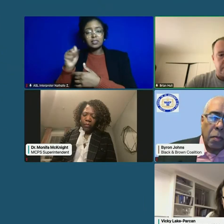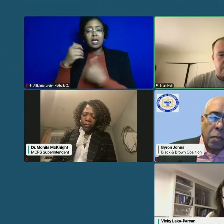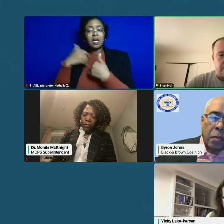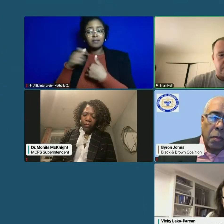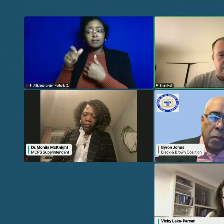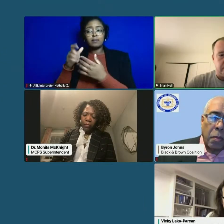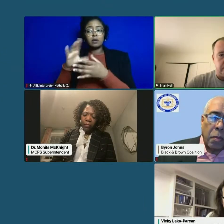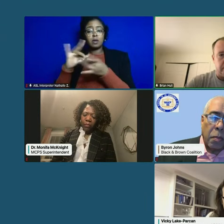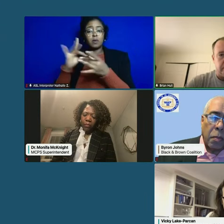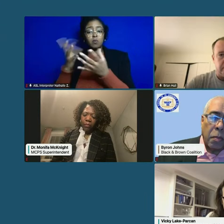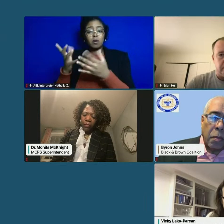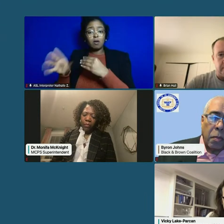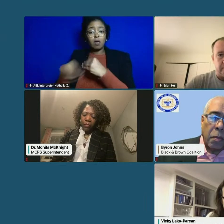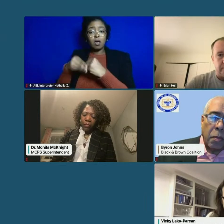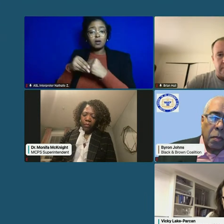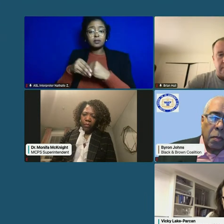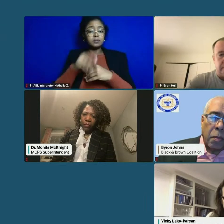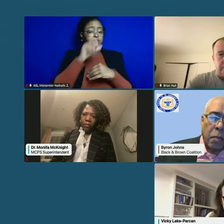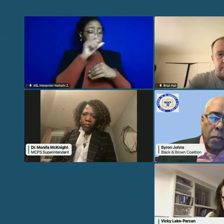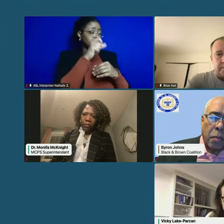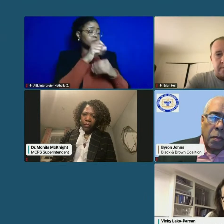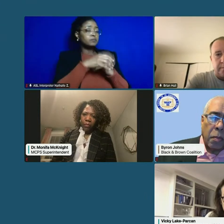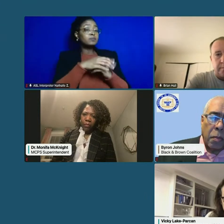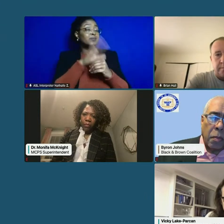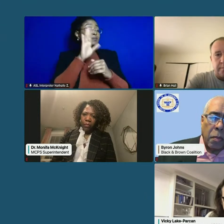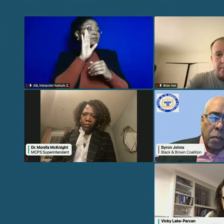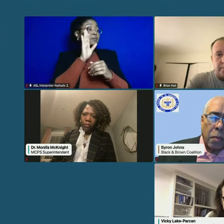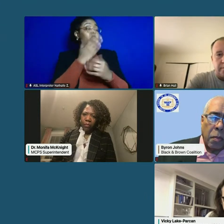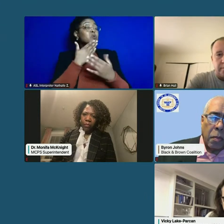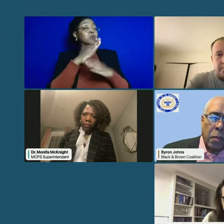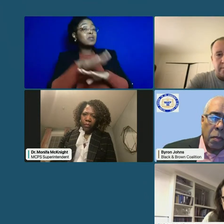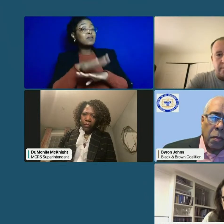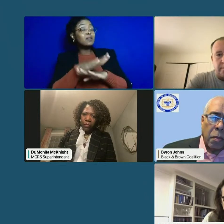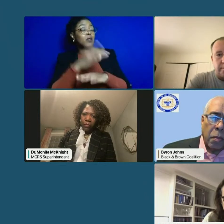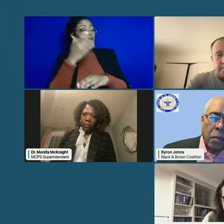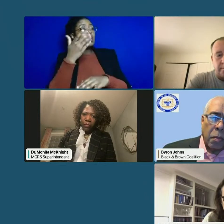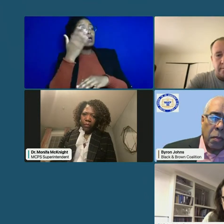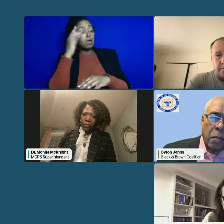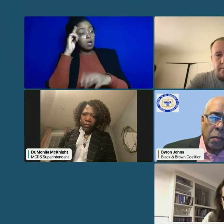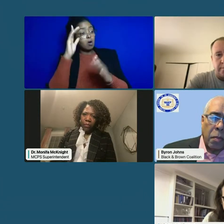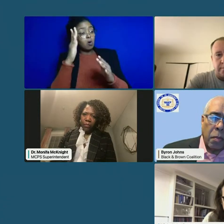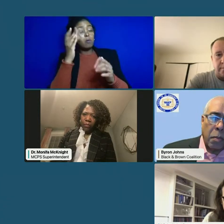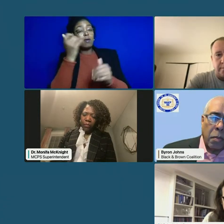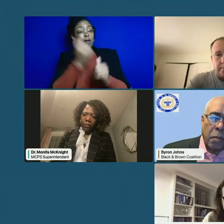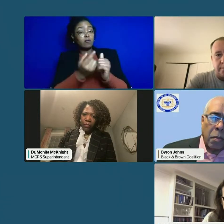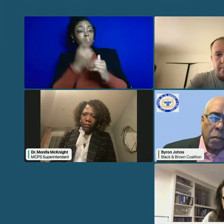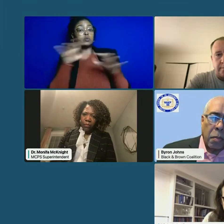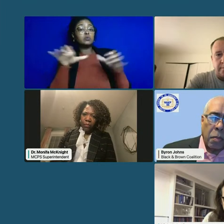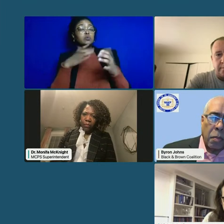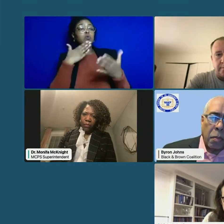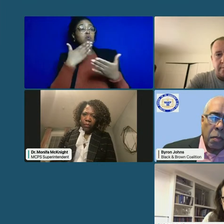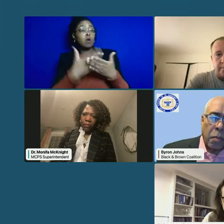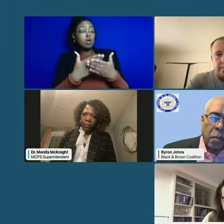anything that she would like to add. In addition Everyone. I